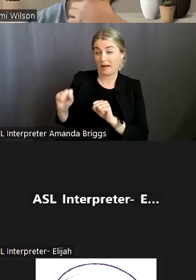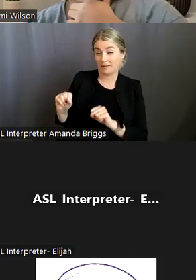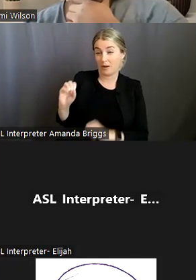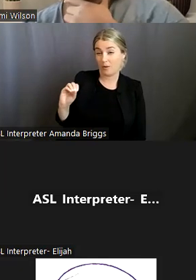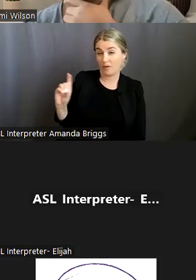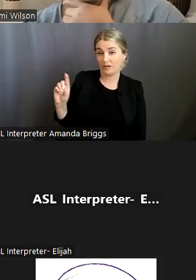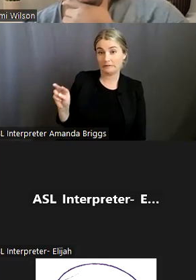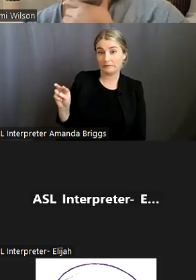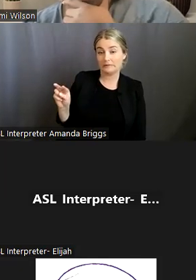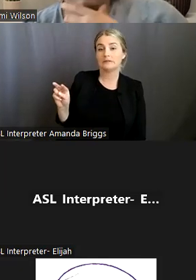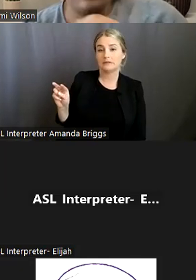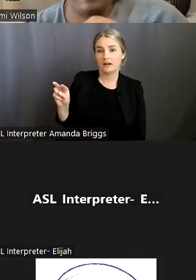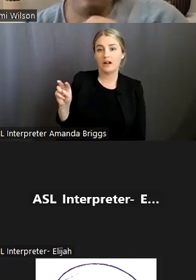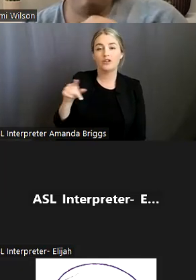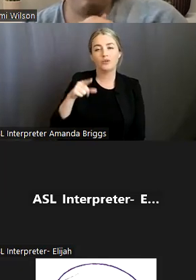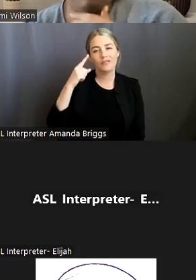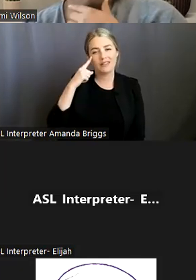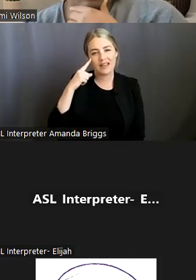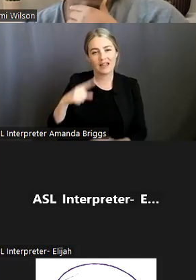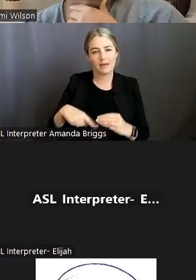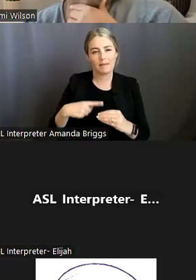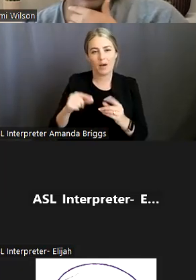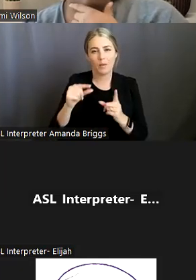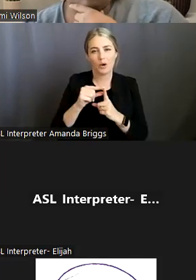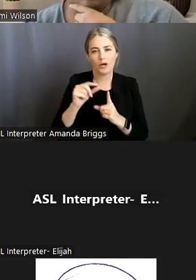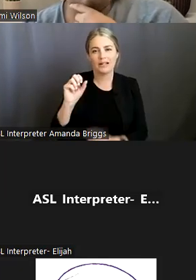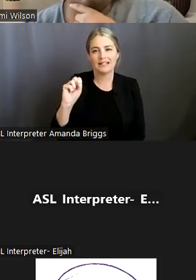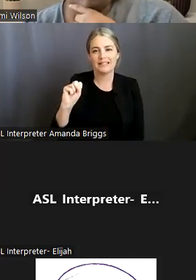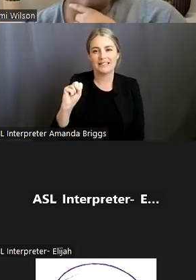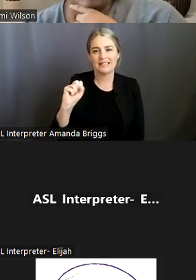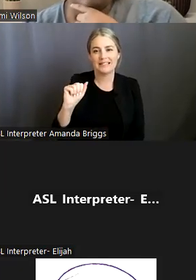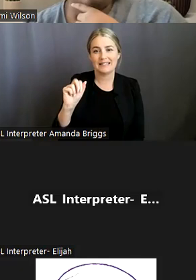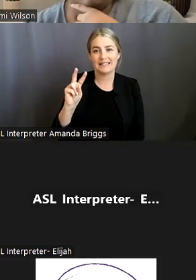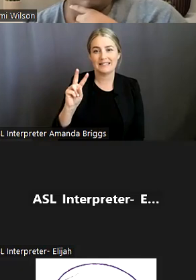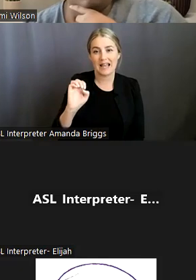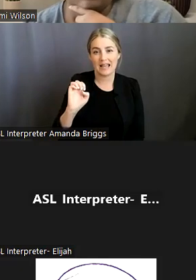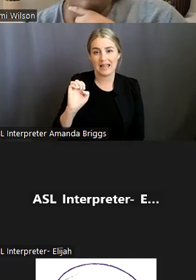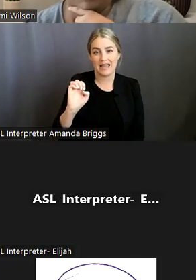you want to think about, S.A.V.E. S.A.V.E. M.E., the acronym.